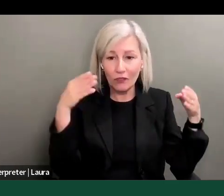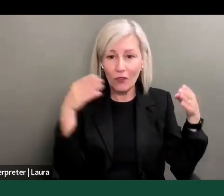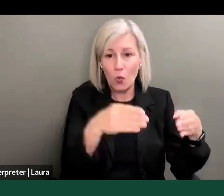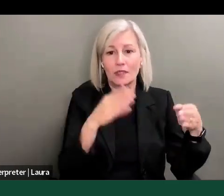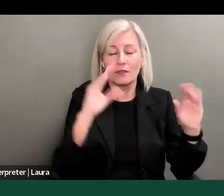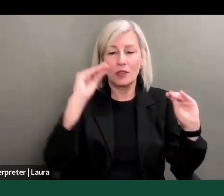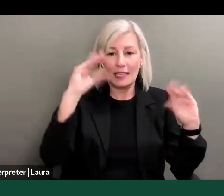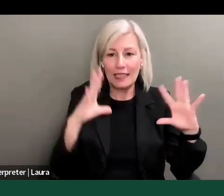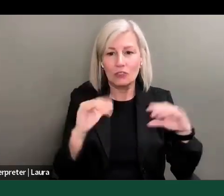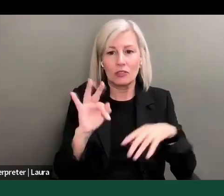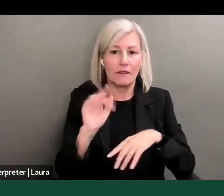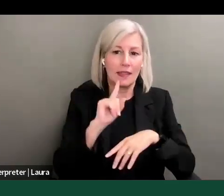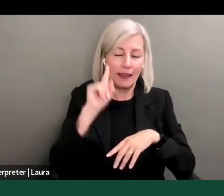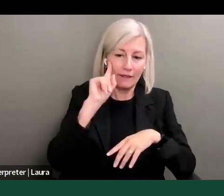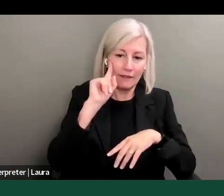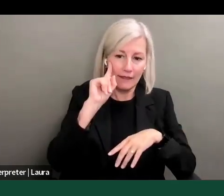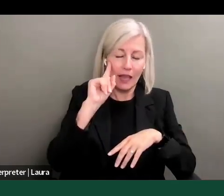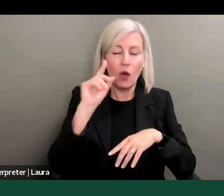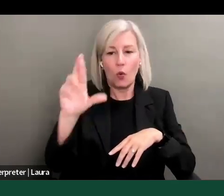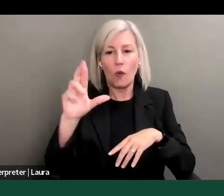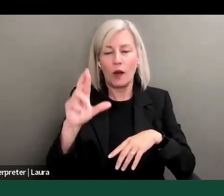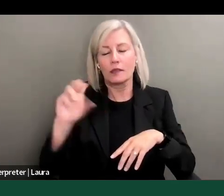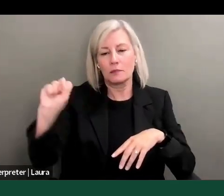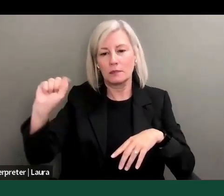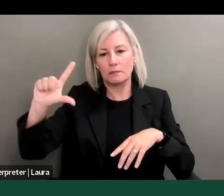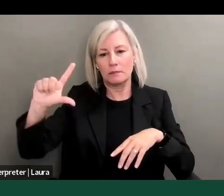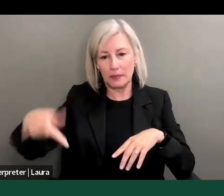of the deaf and or speech pathologists to do.